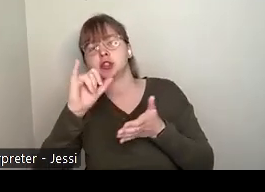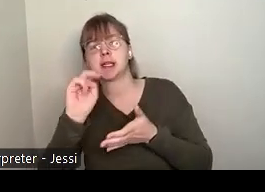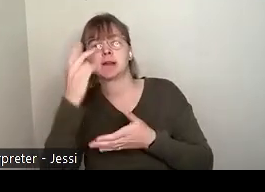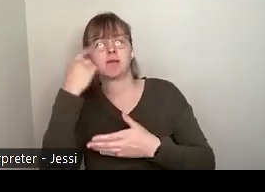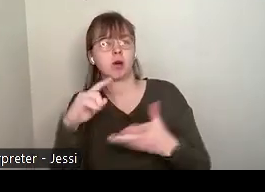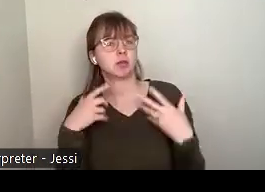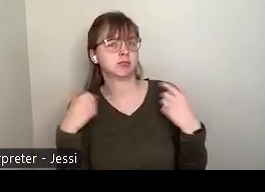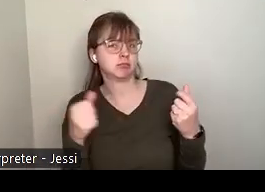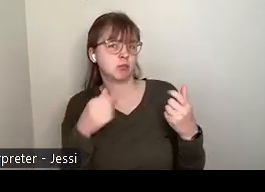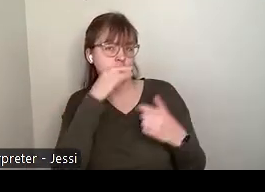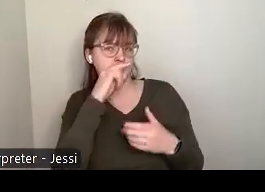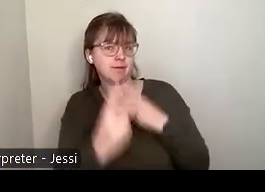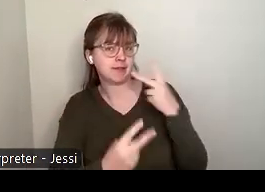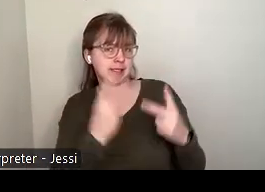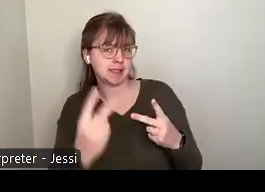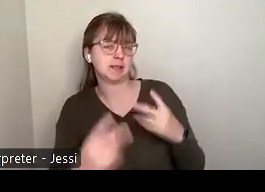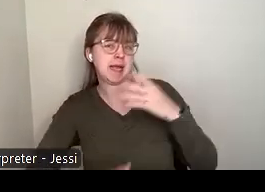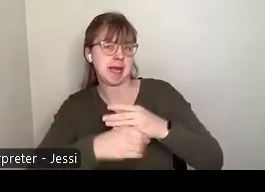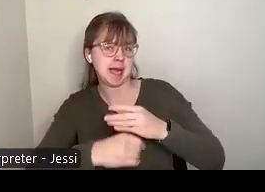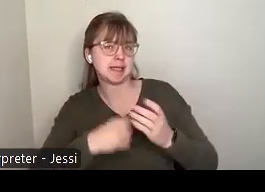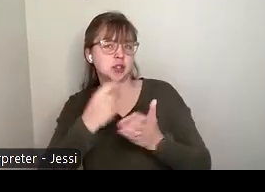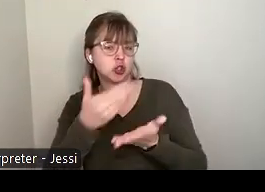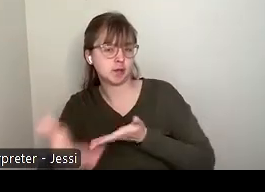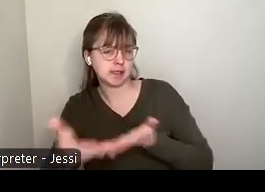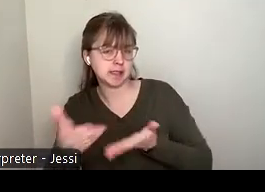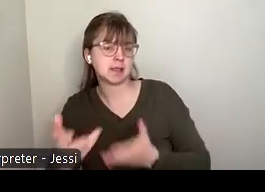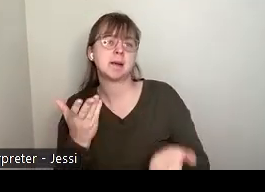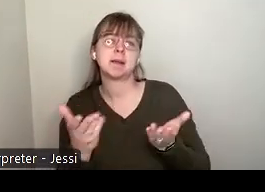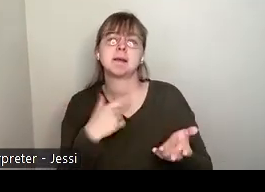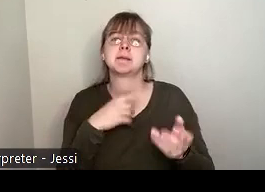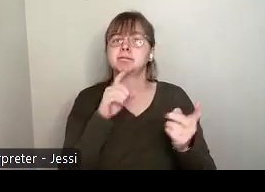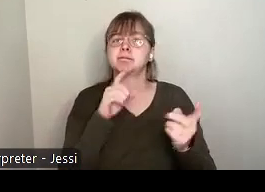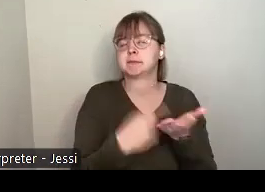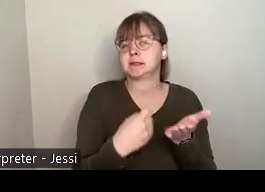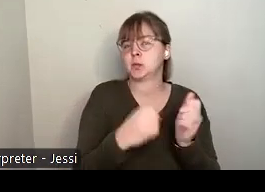Child visit where the healthy St specialist is talking with families about development